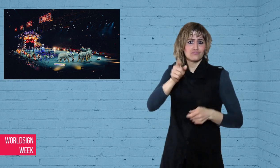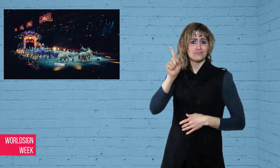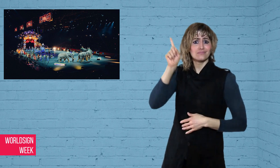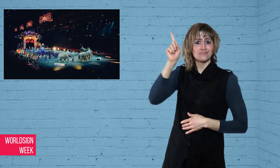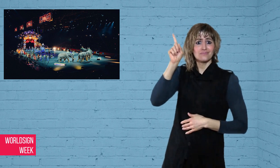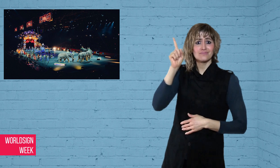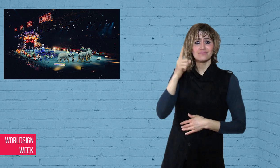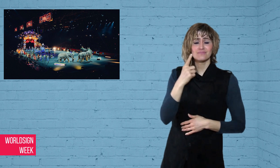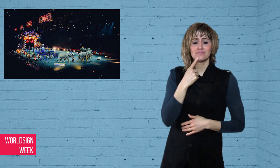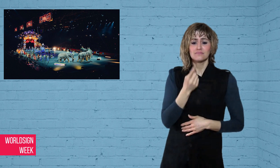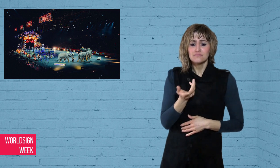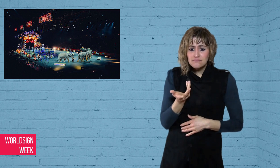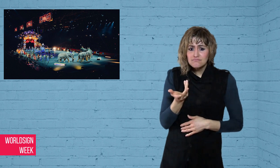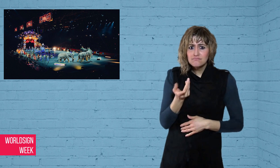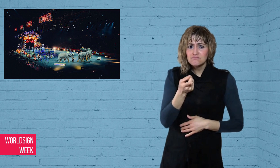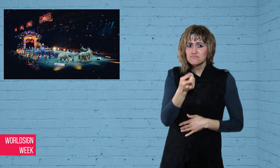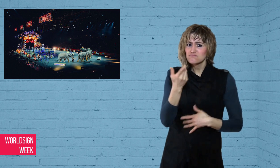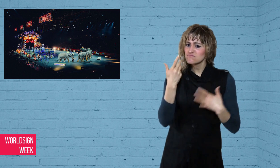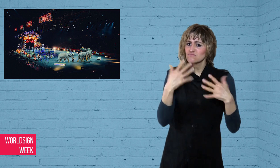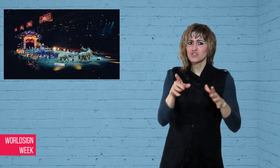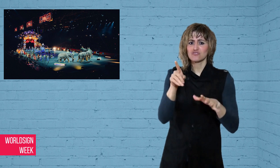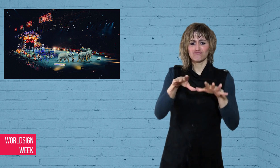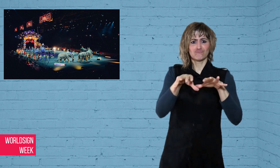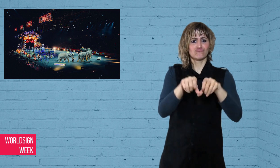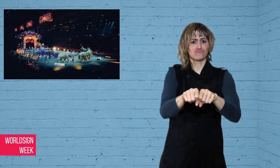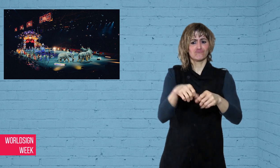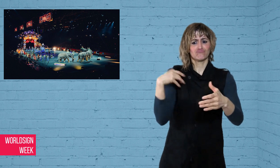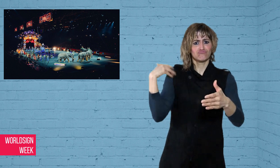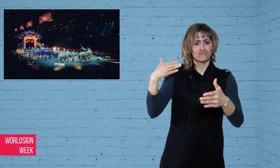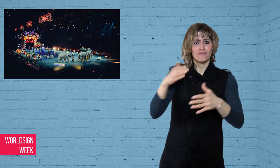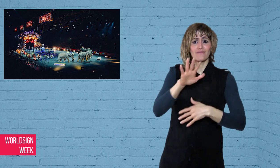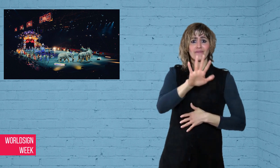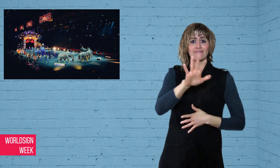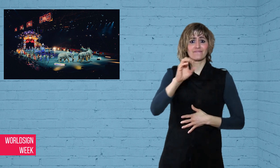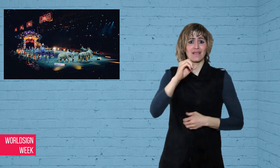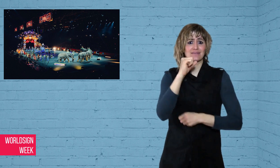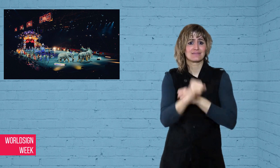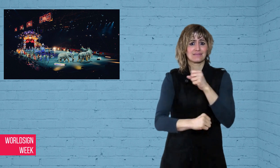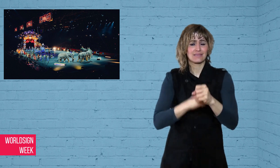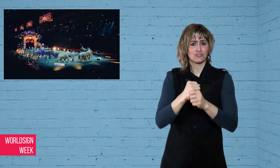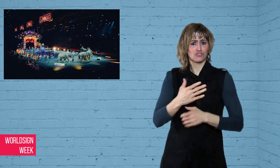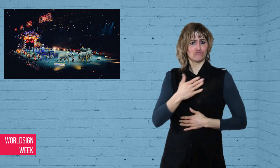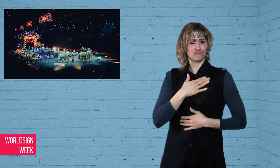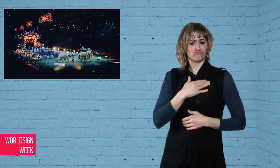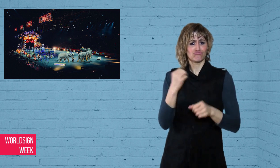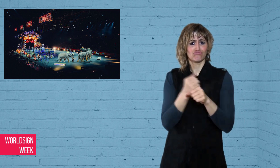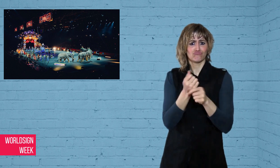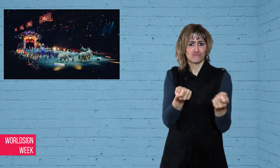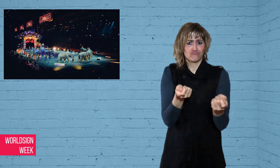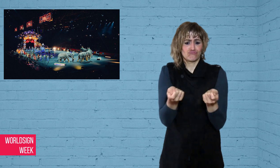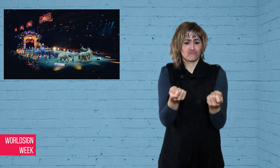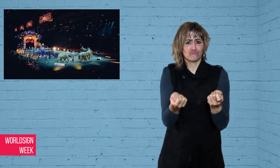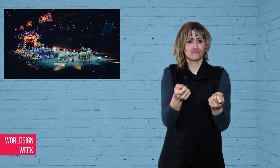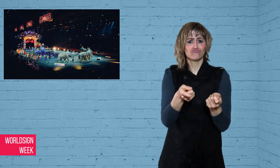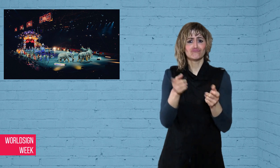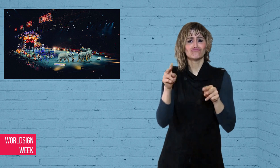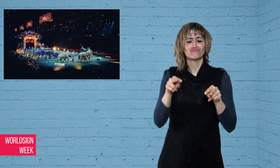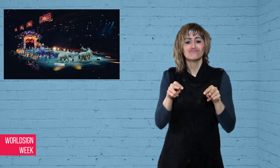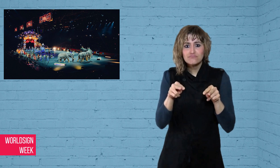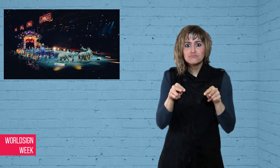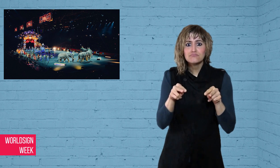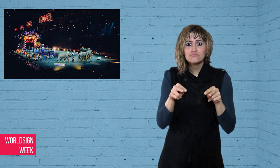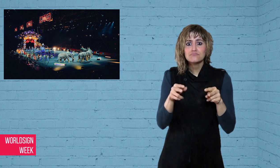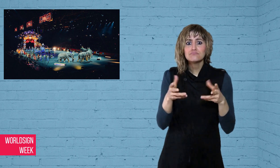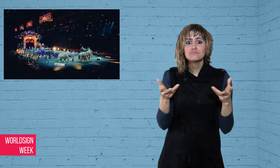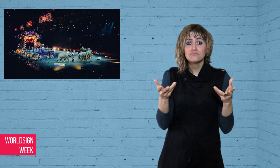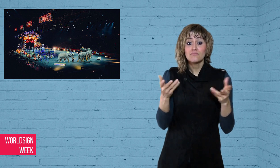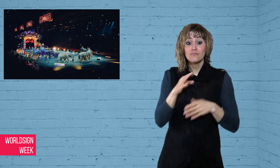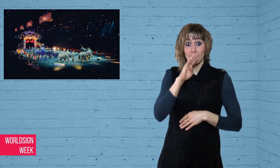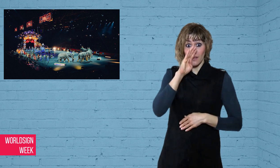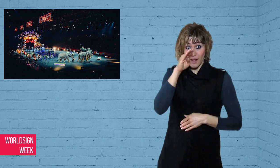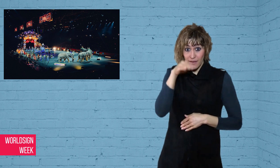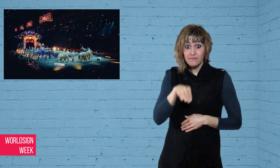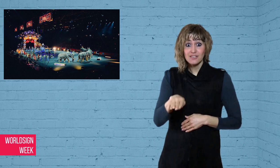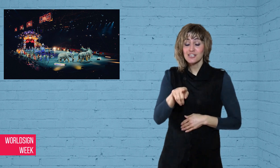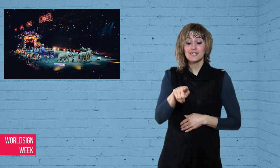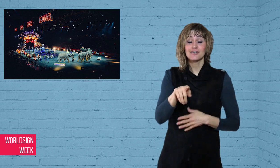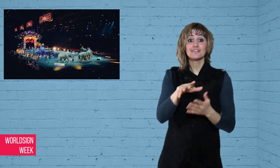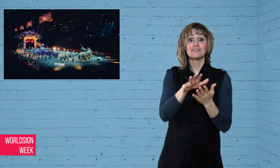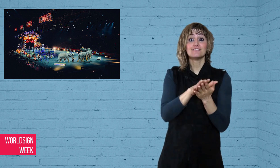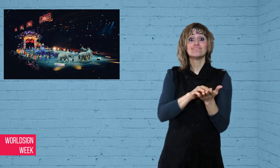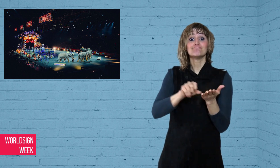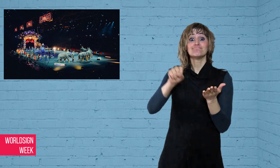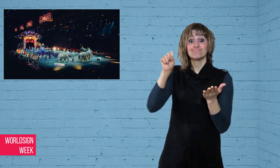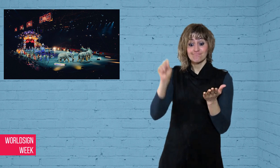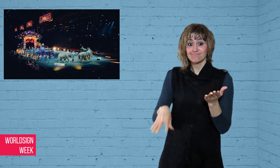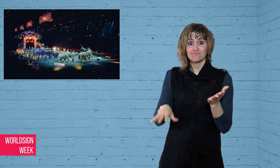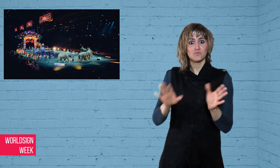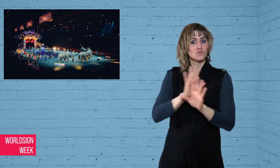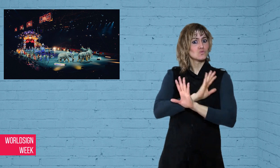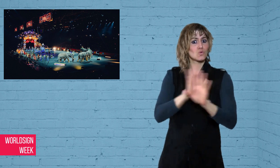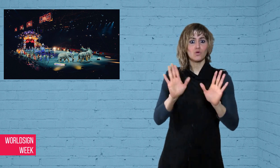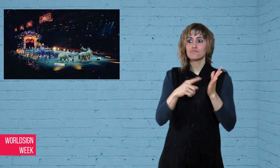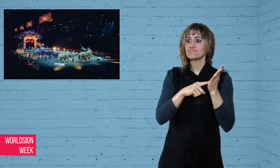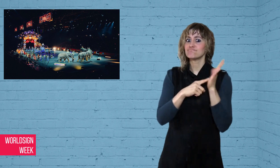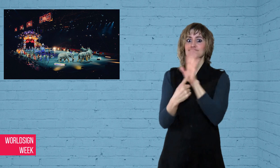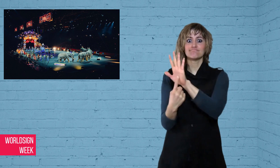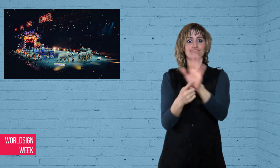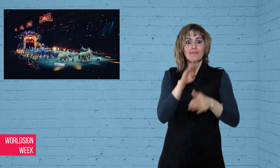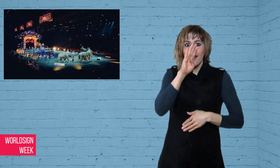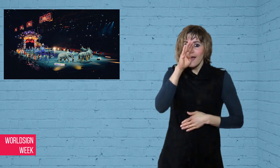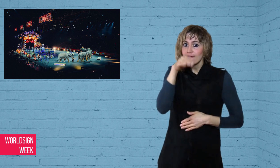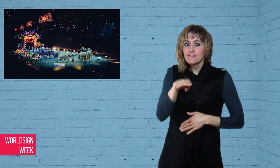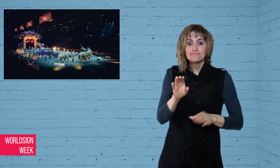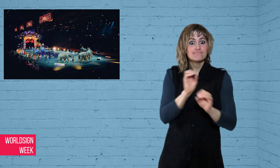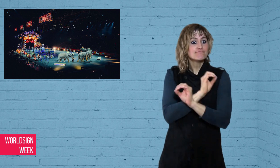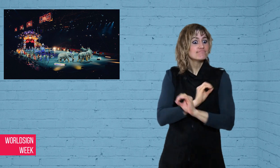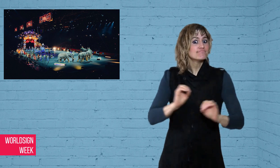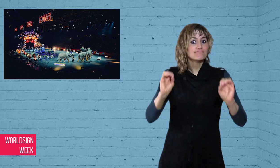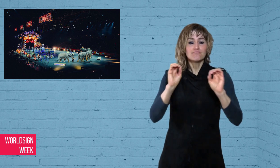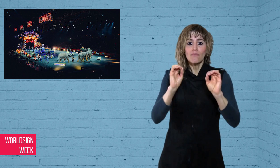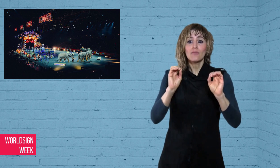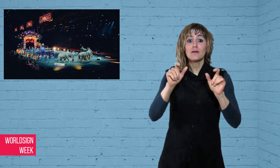ticket sales plummeted after elephants were